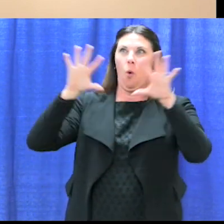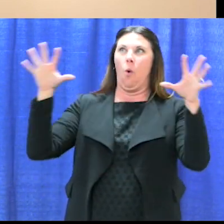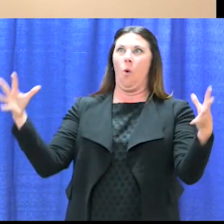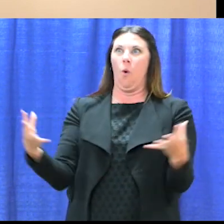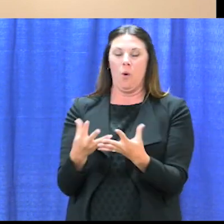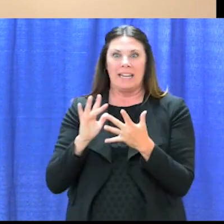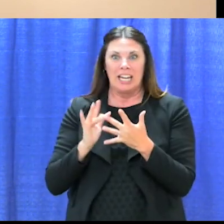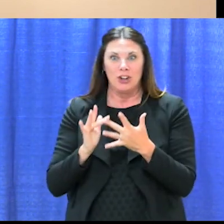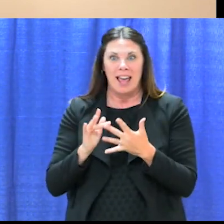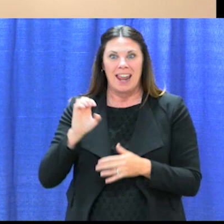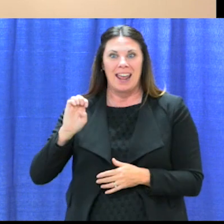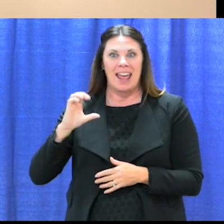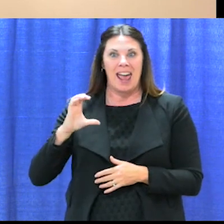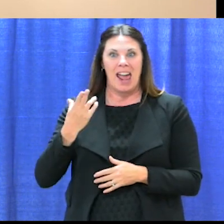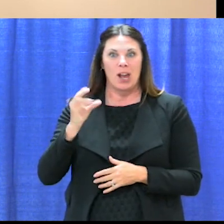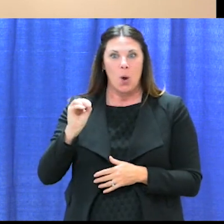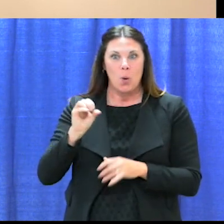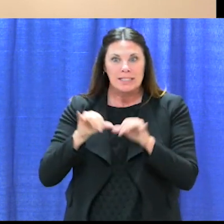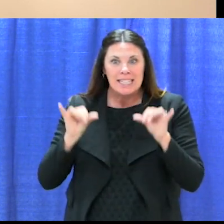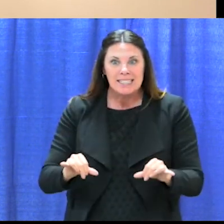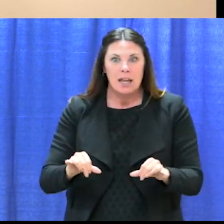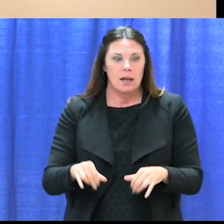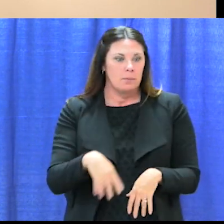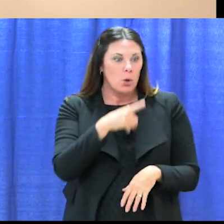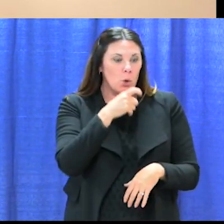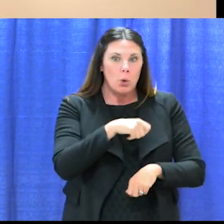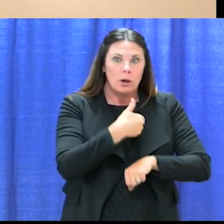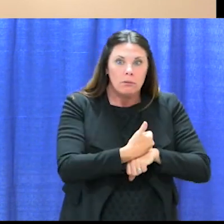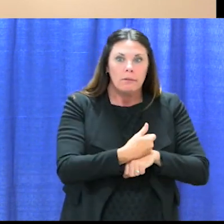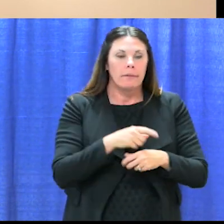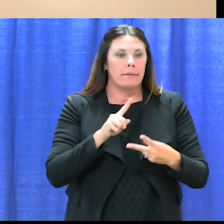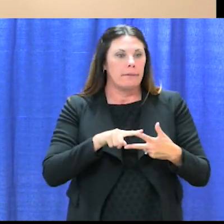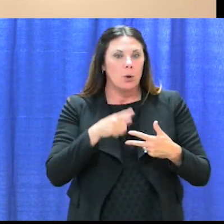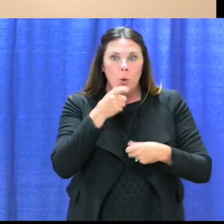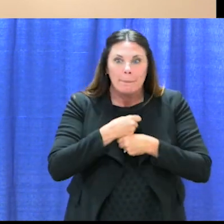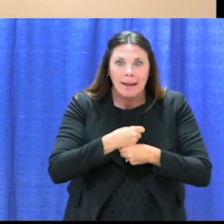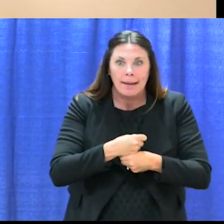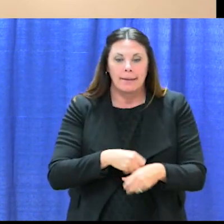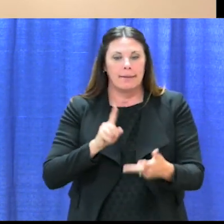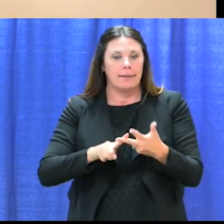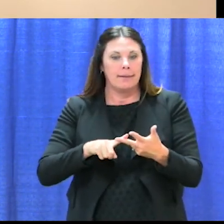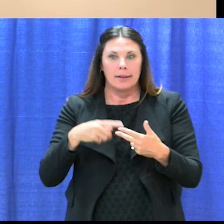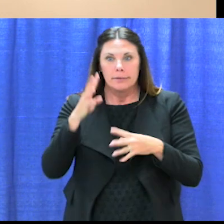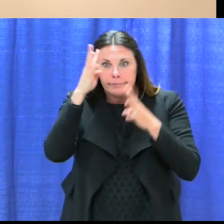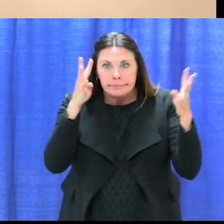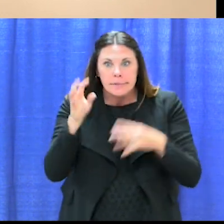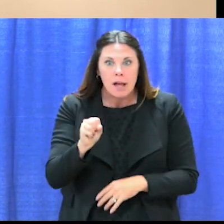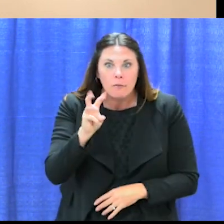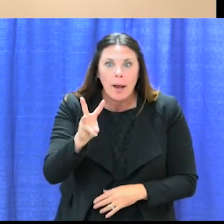carriers for connectivity, manufacturers for devices, platform developers, software companies